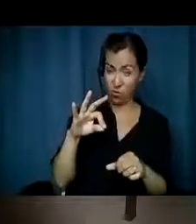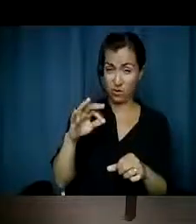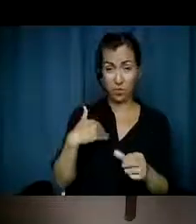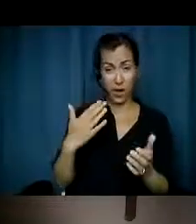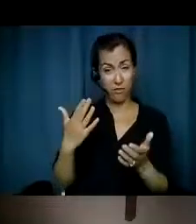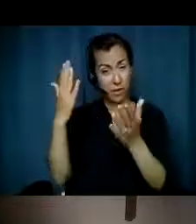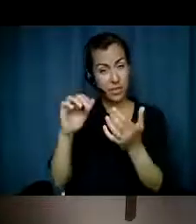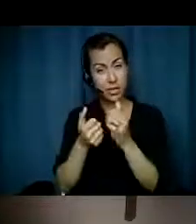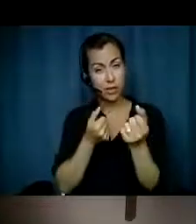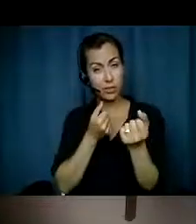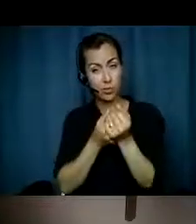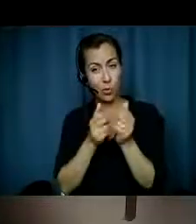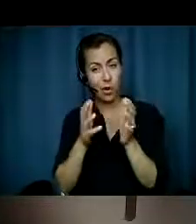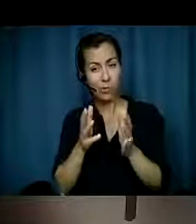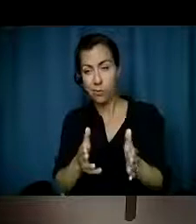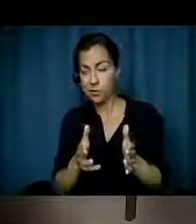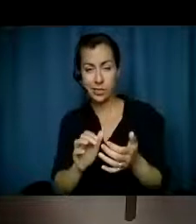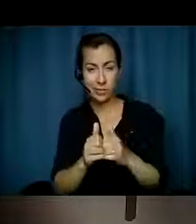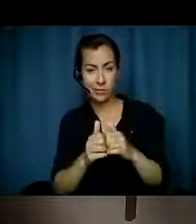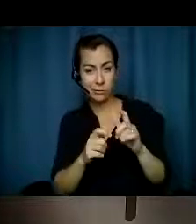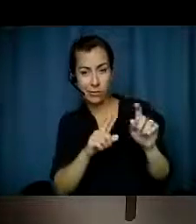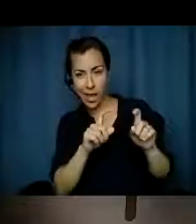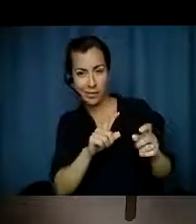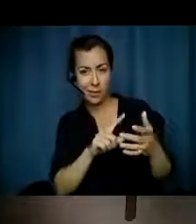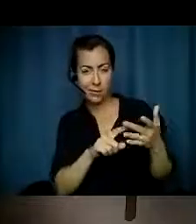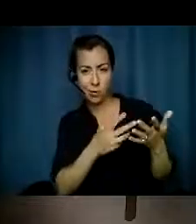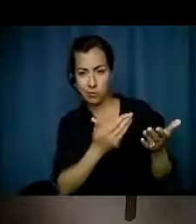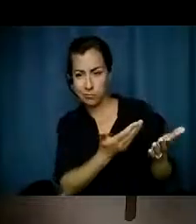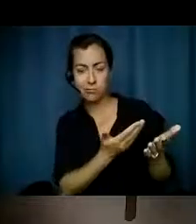requesting accommodations. Yes.